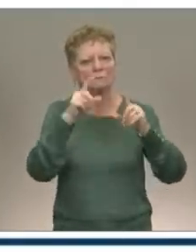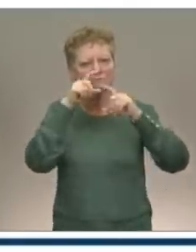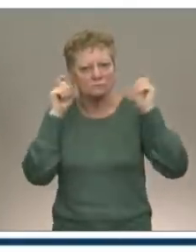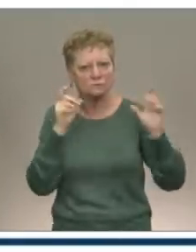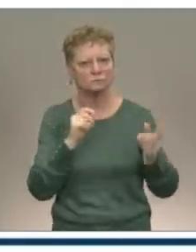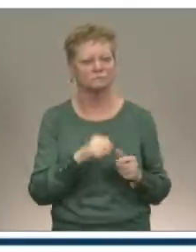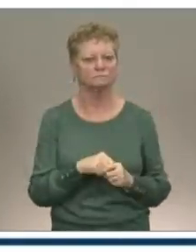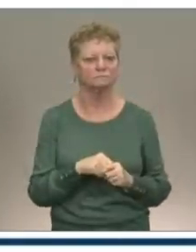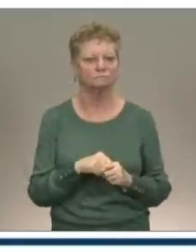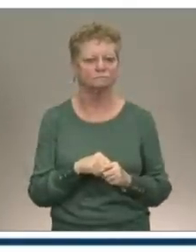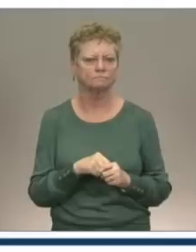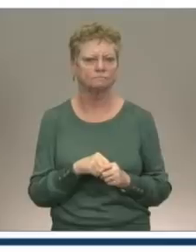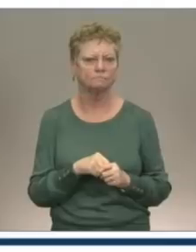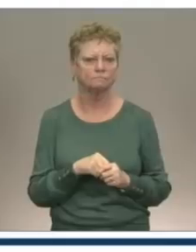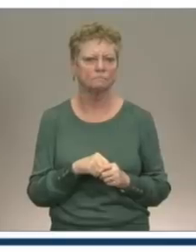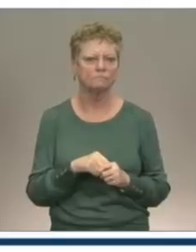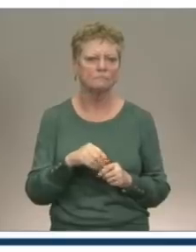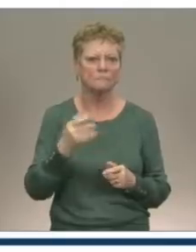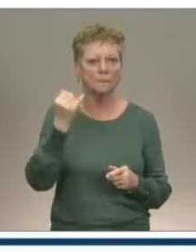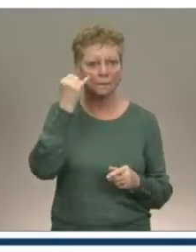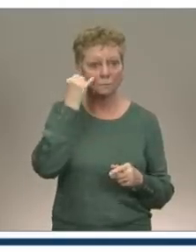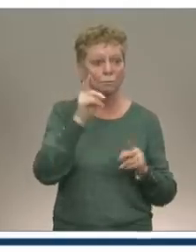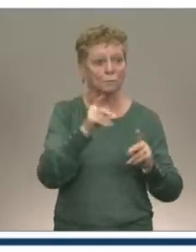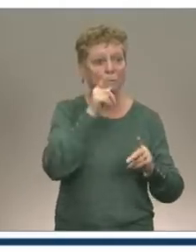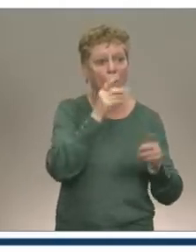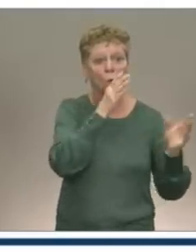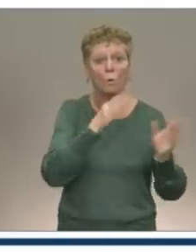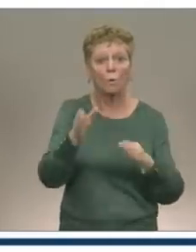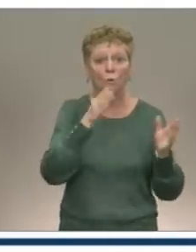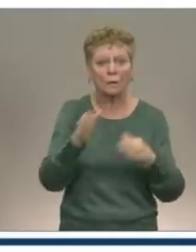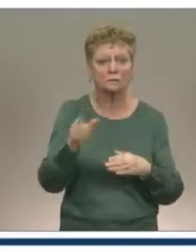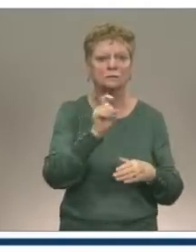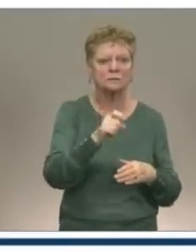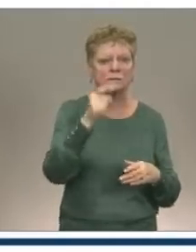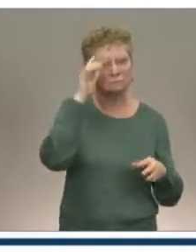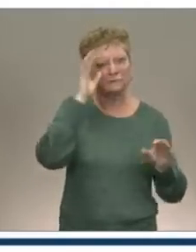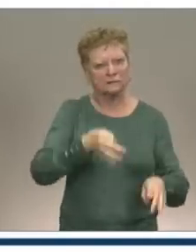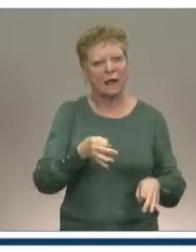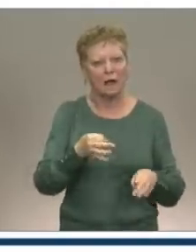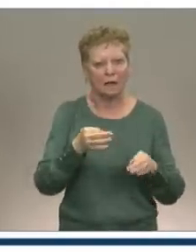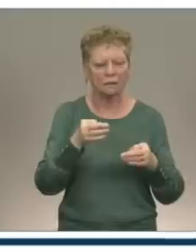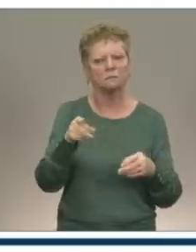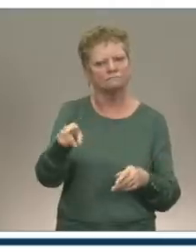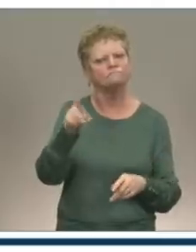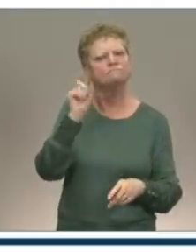public health order but event organizers certainly can choose to make mass mandatory on their own